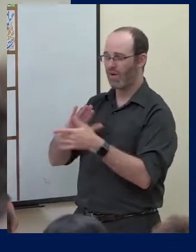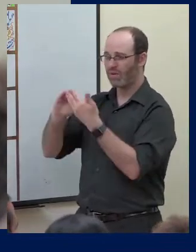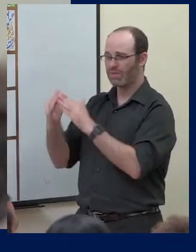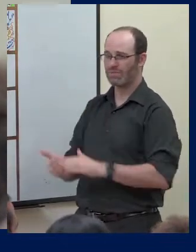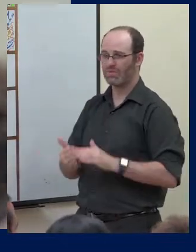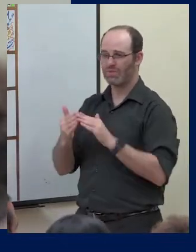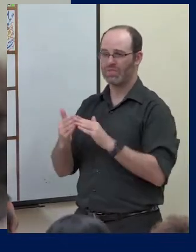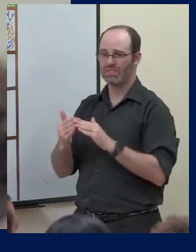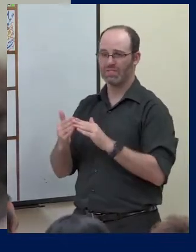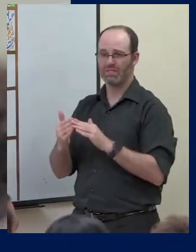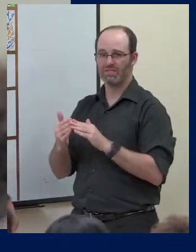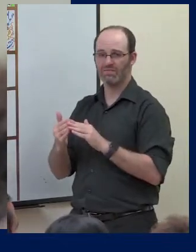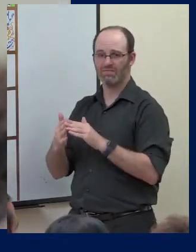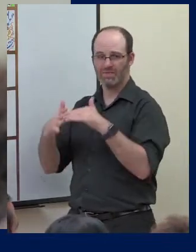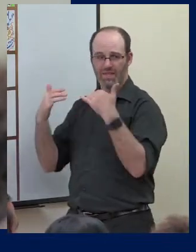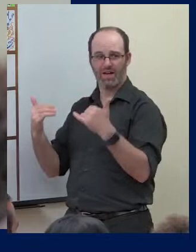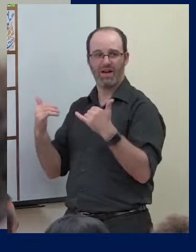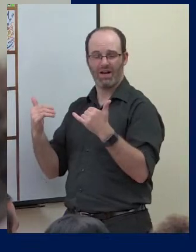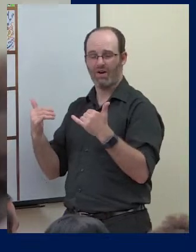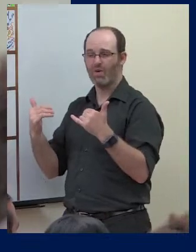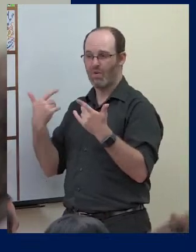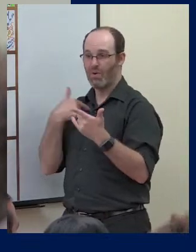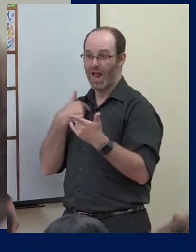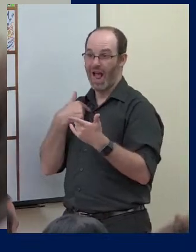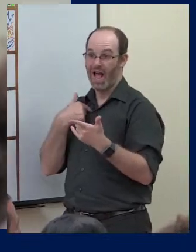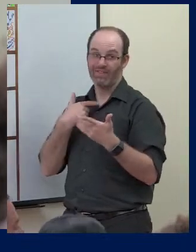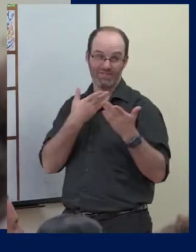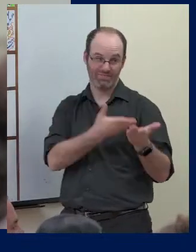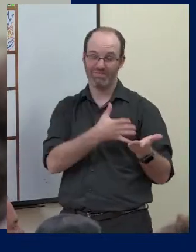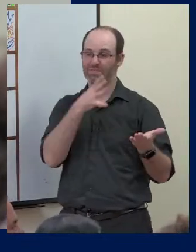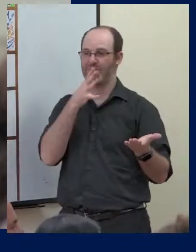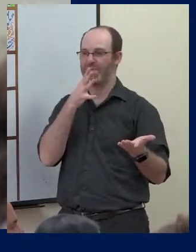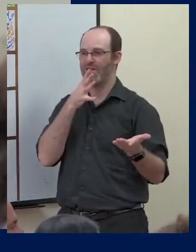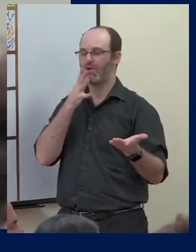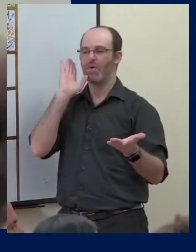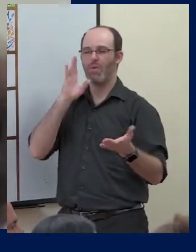We have now the testimony of a mother, Maria.